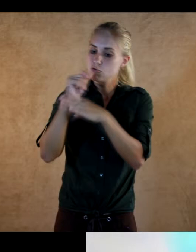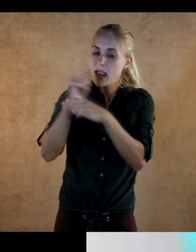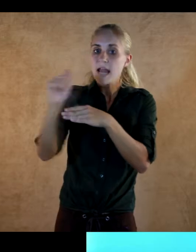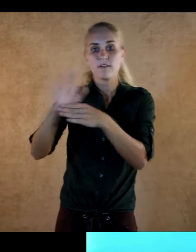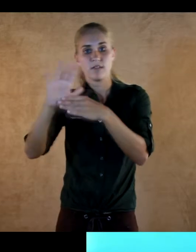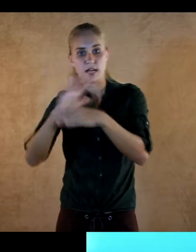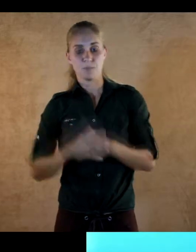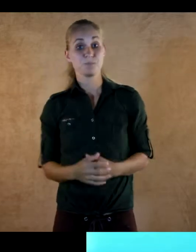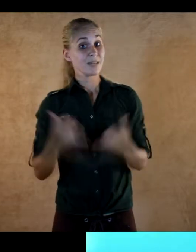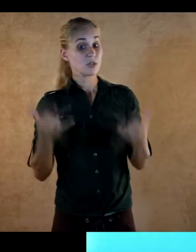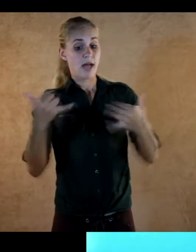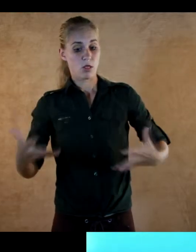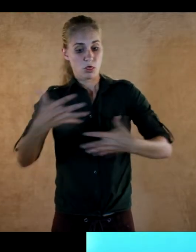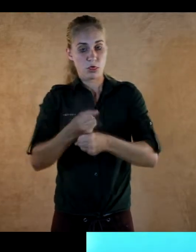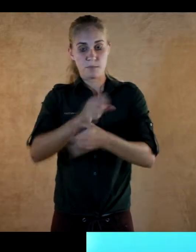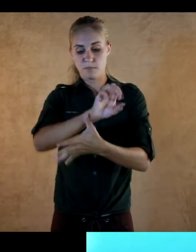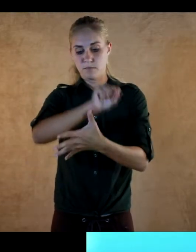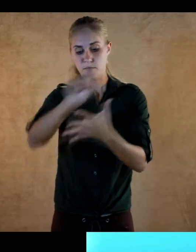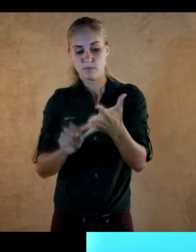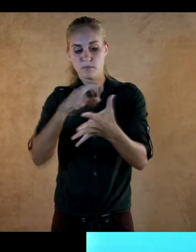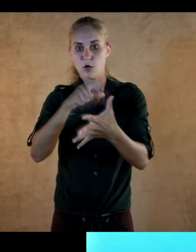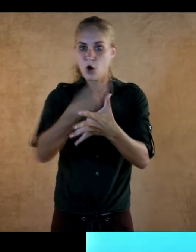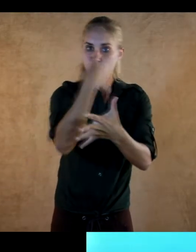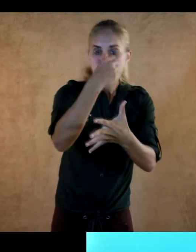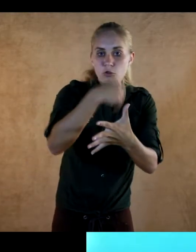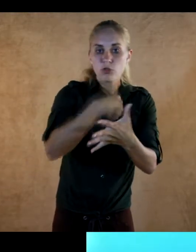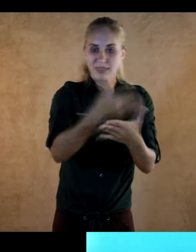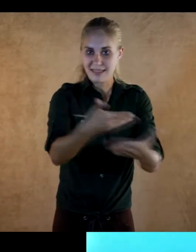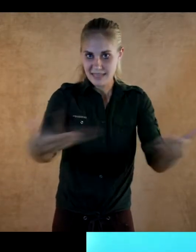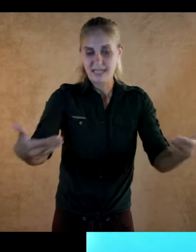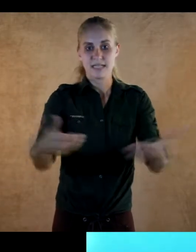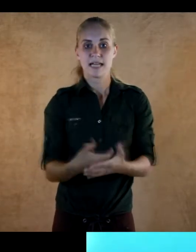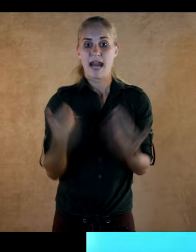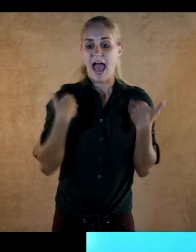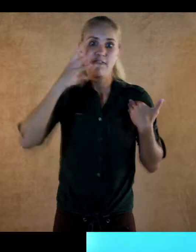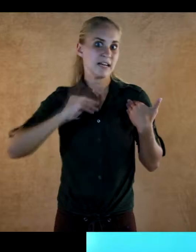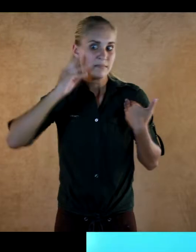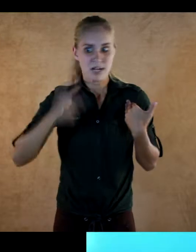So let's recap the 5 S's. You're going to SAMPLE the Yoli products and create that product experience.